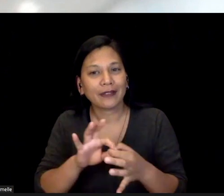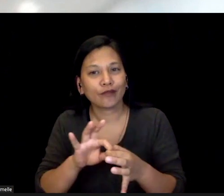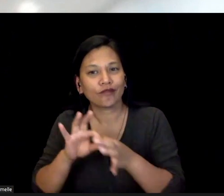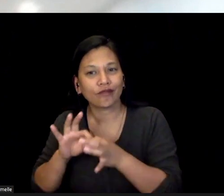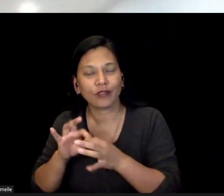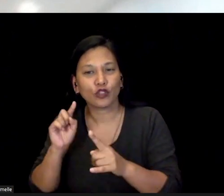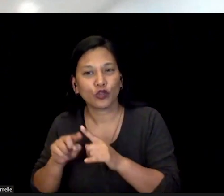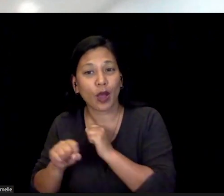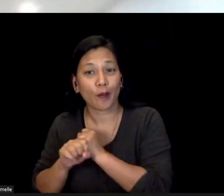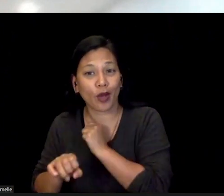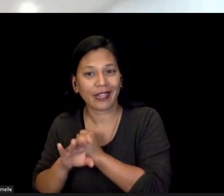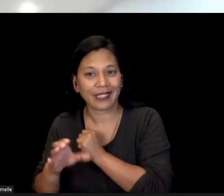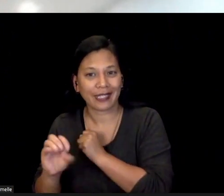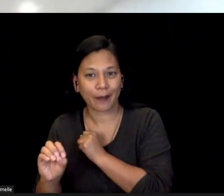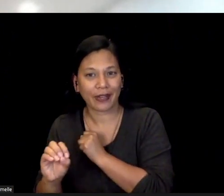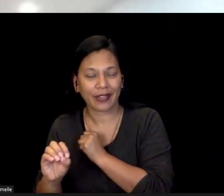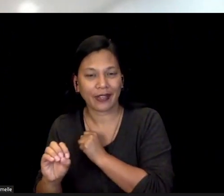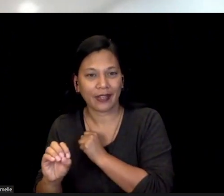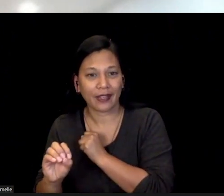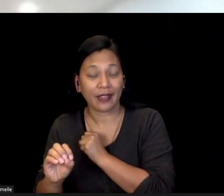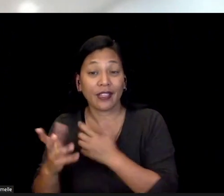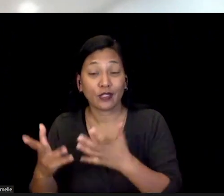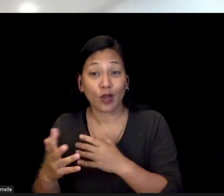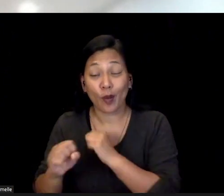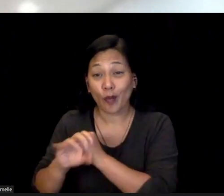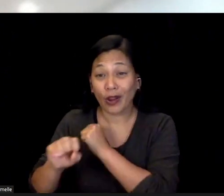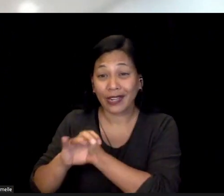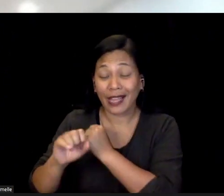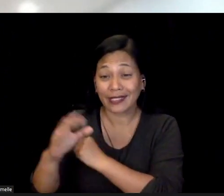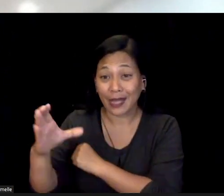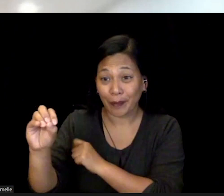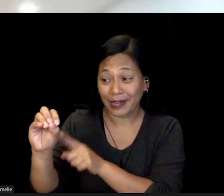So the amount of broadcasters doing shorts right now, again, I don't want to speak to it.